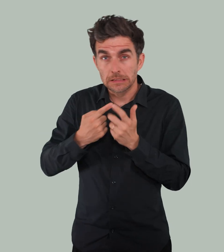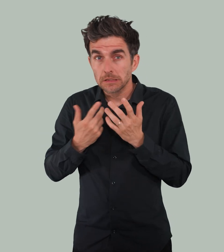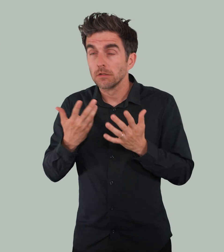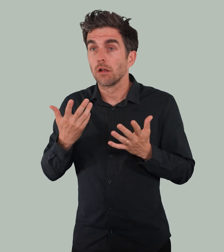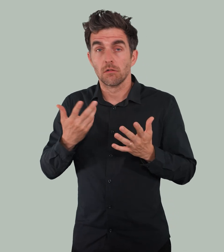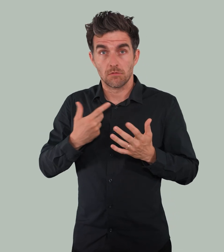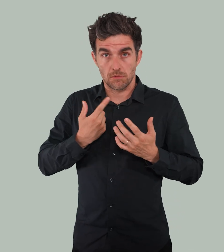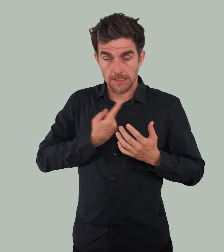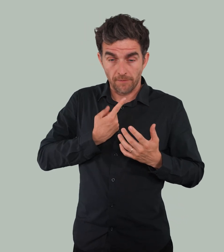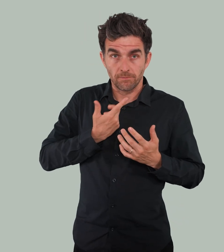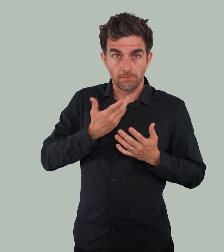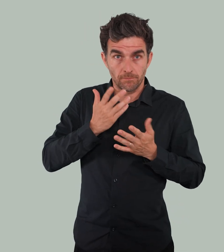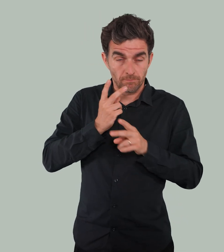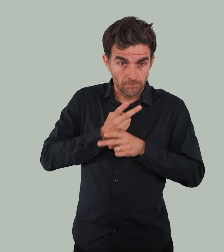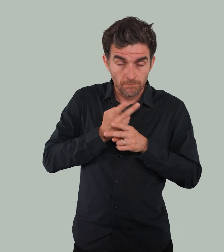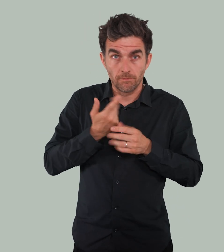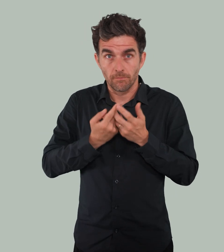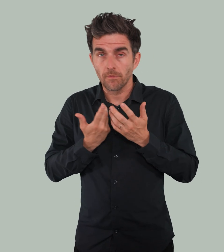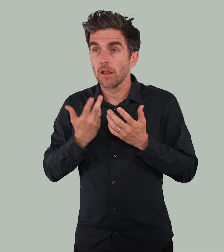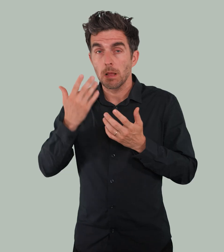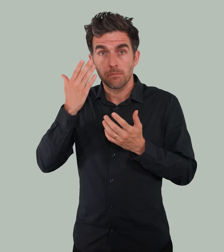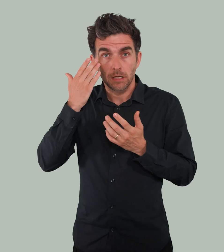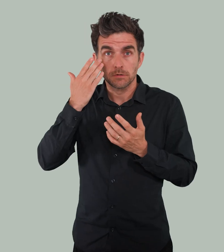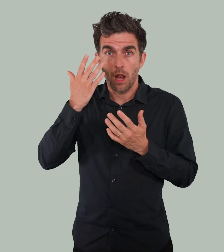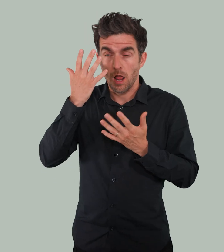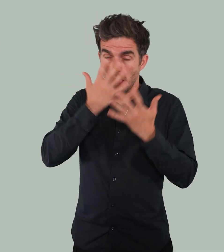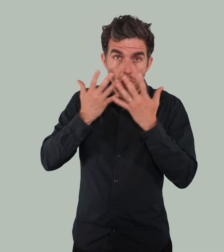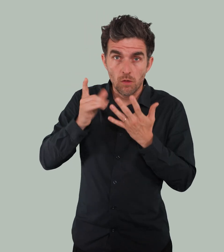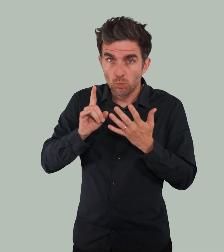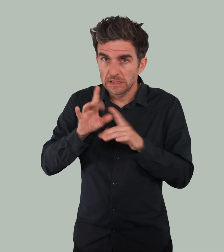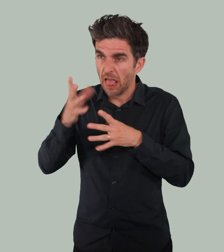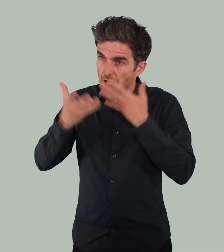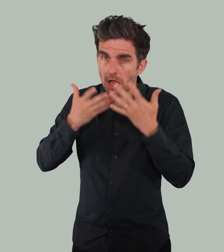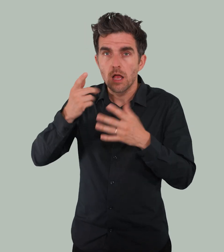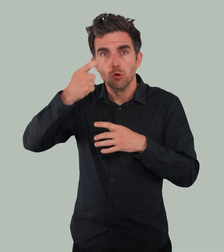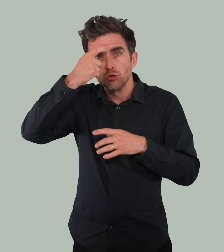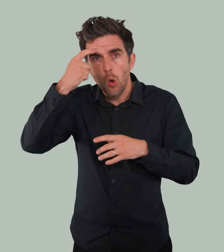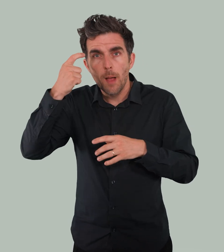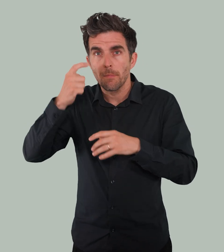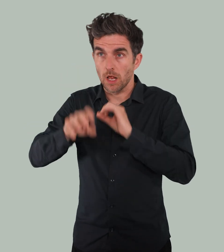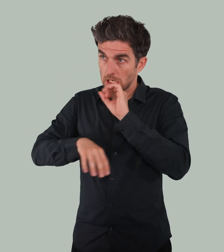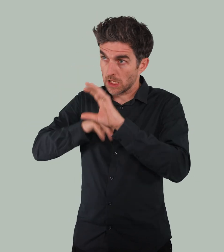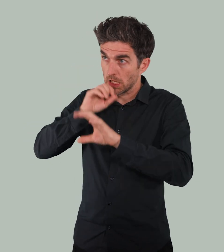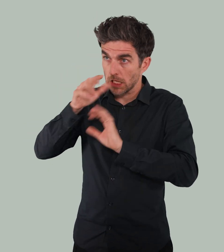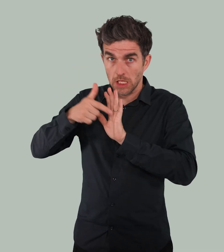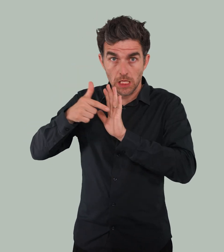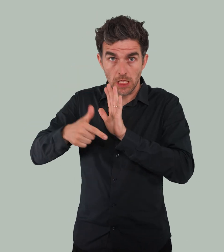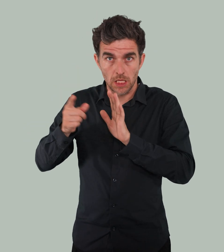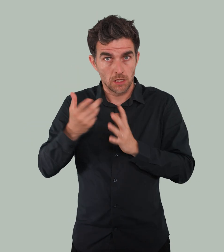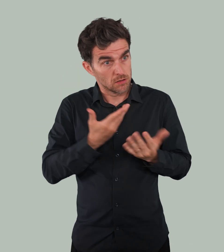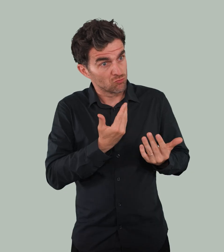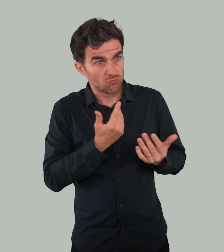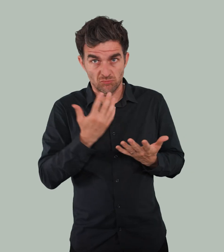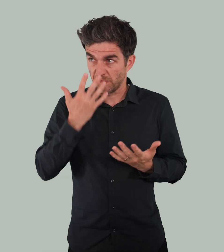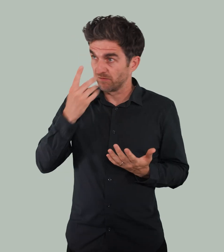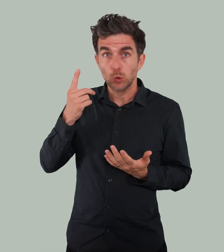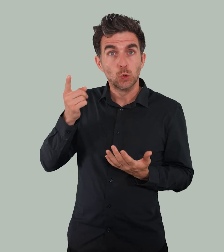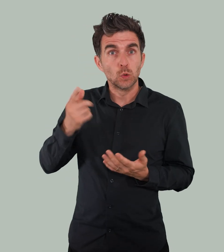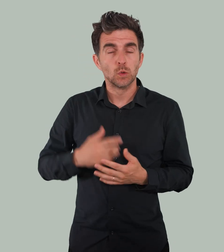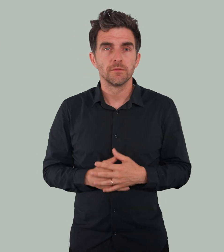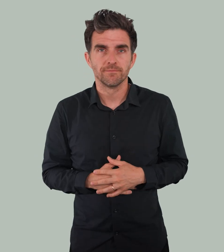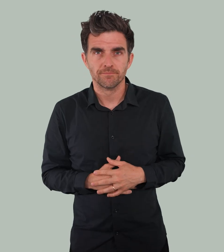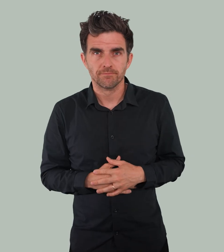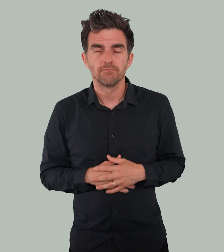personal care, mental distress, or trauma to strangers